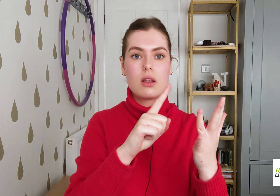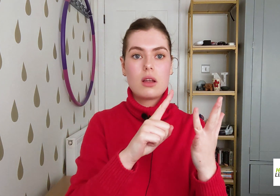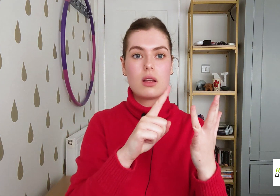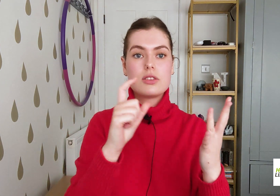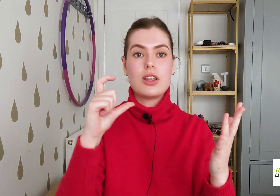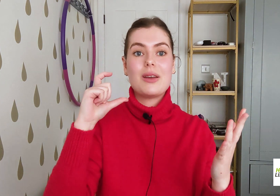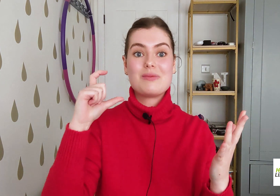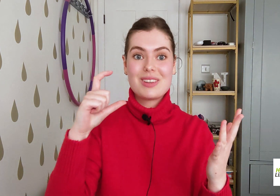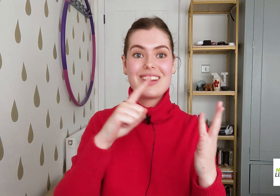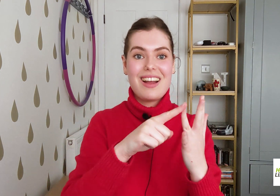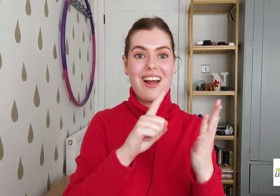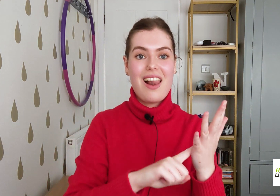so you